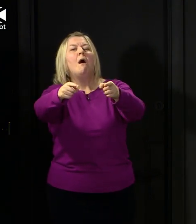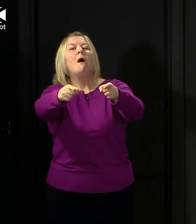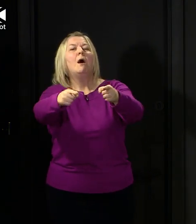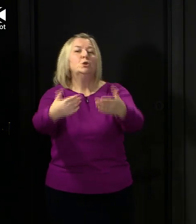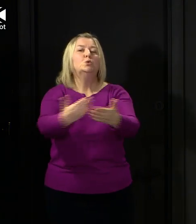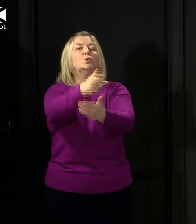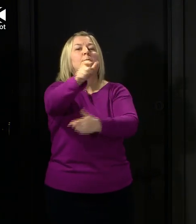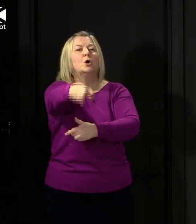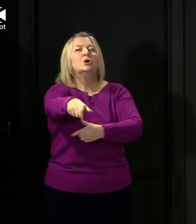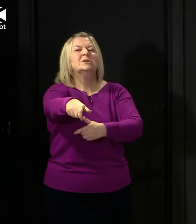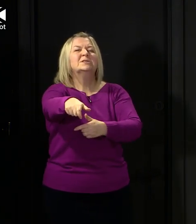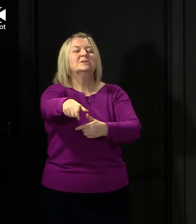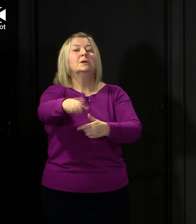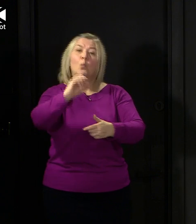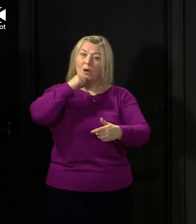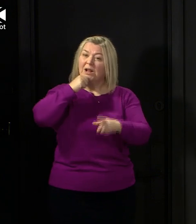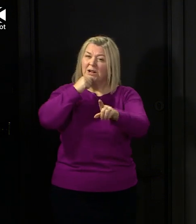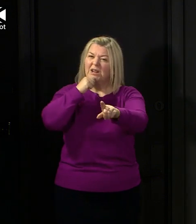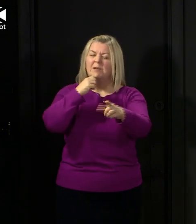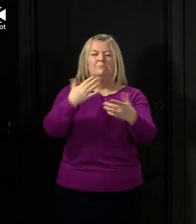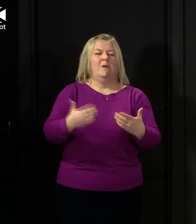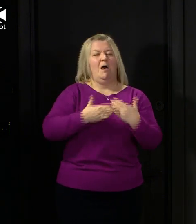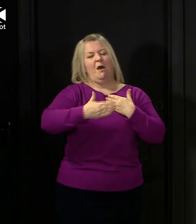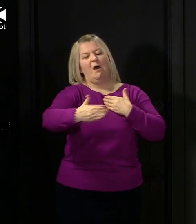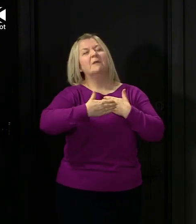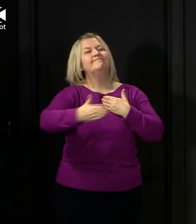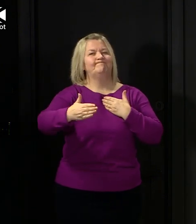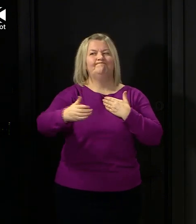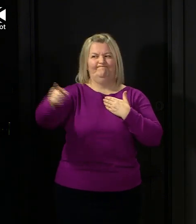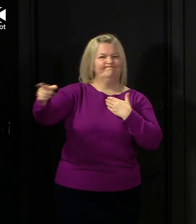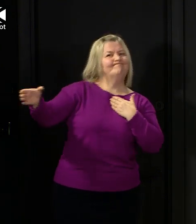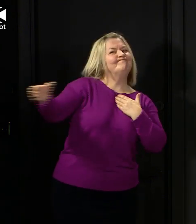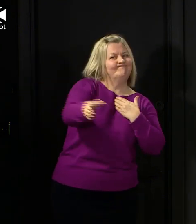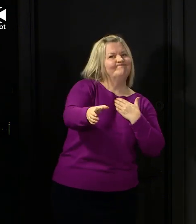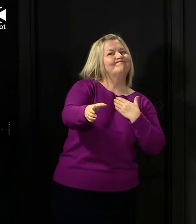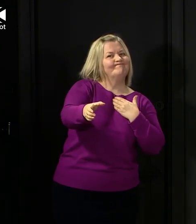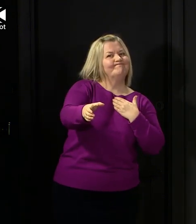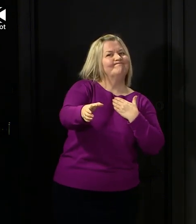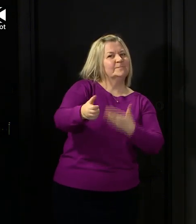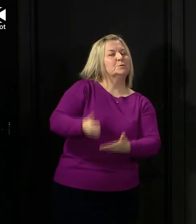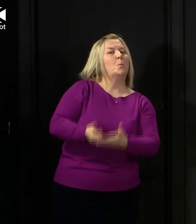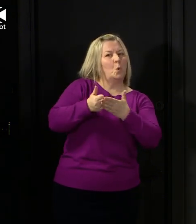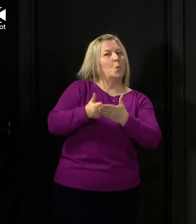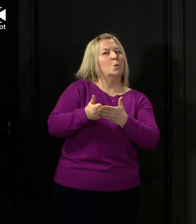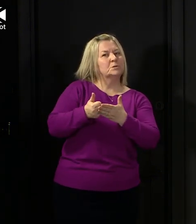get to the point of development in this virus that we think that we've got the ability to